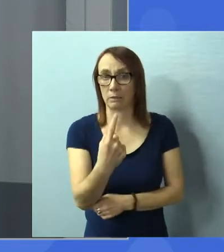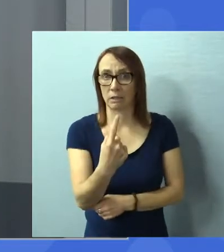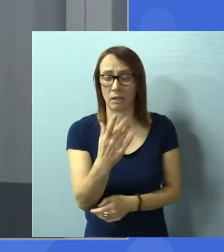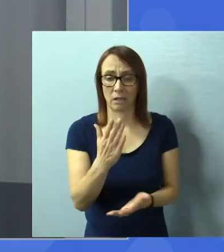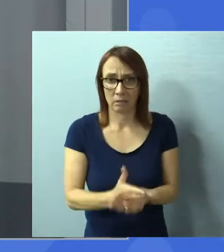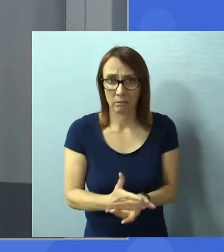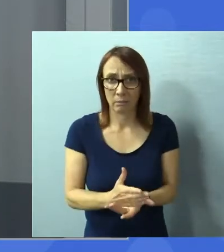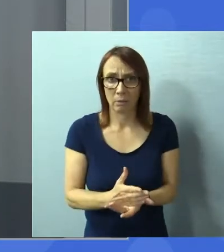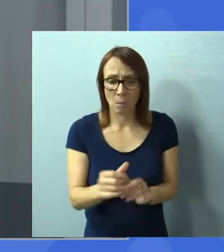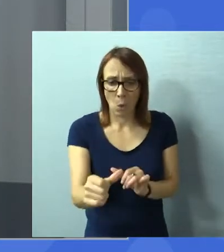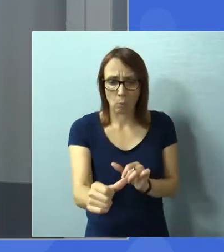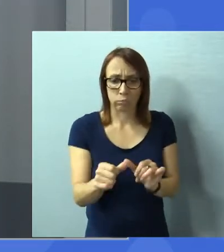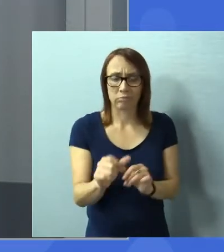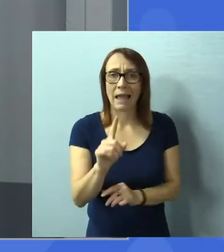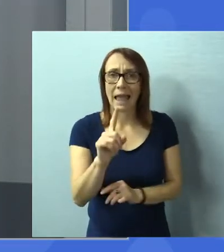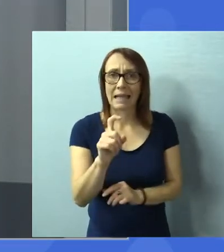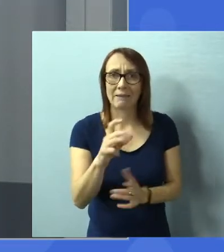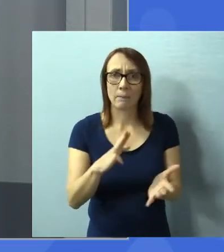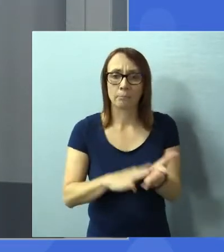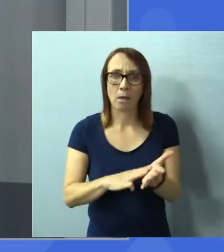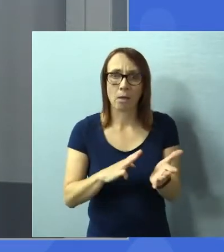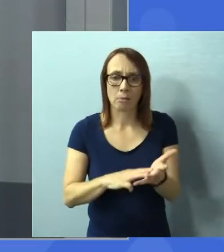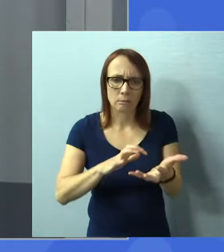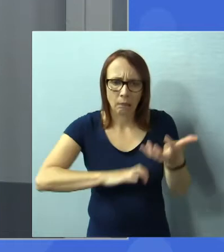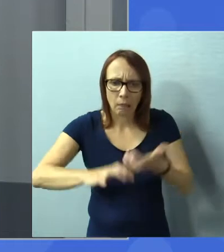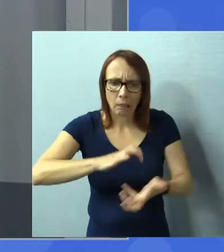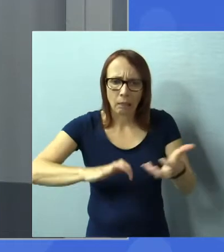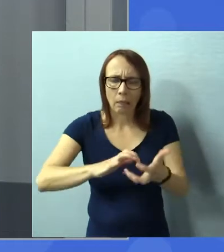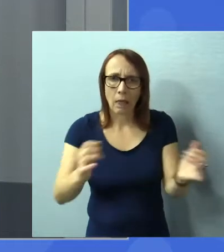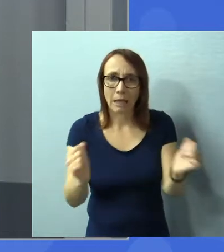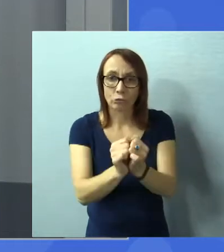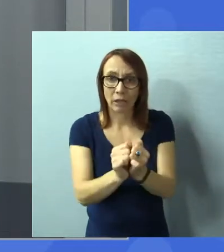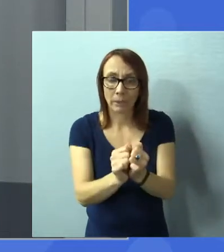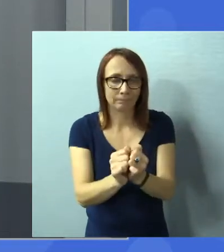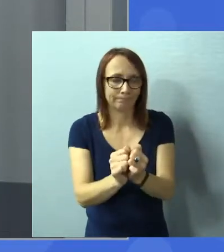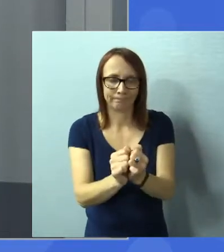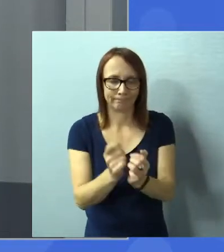extremely complex trade agreement can be reached we have to secure borders we